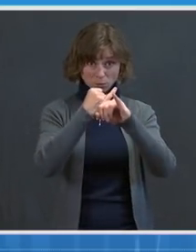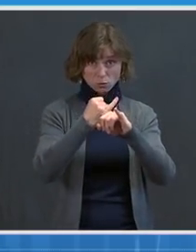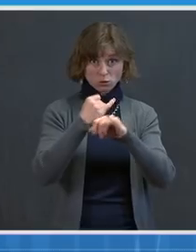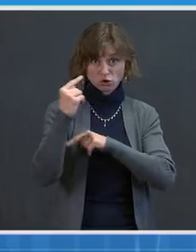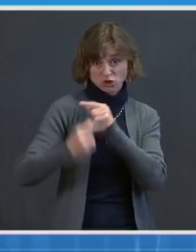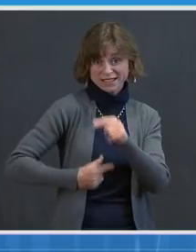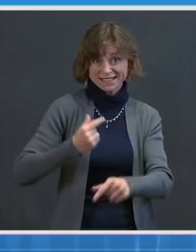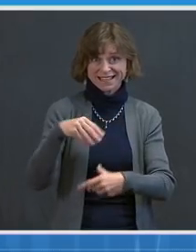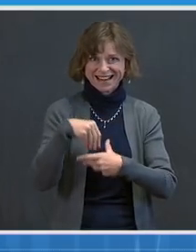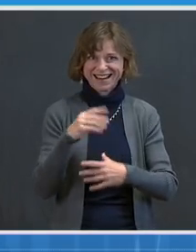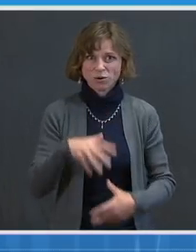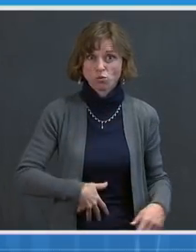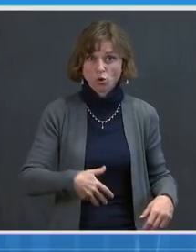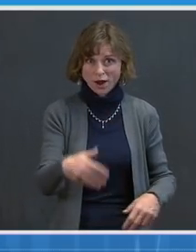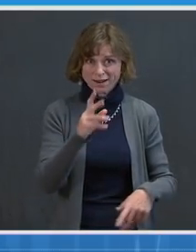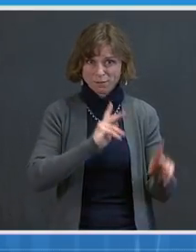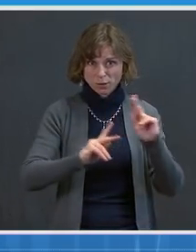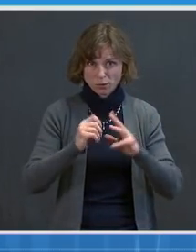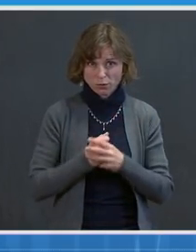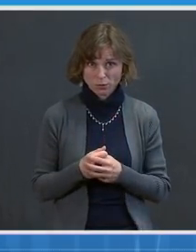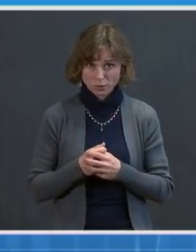Also, as I mentioned in a previous briefing